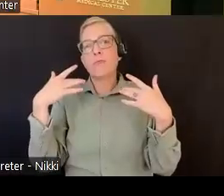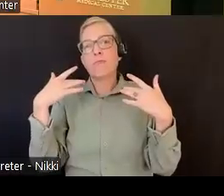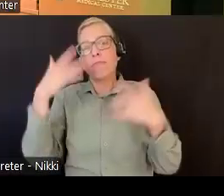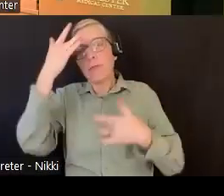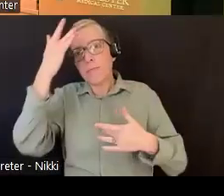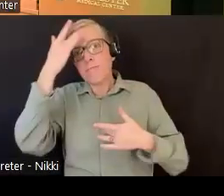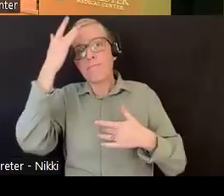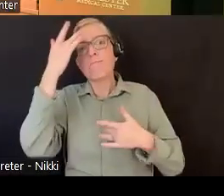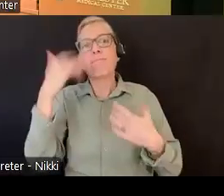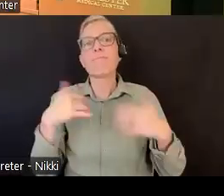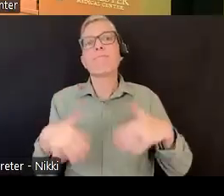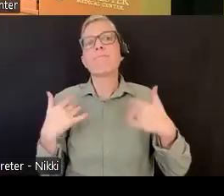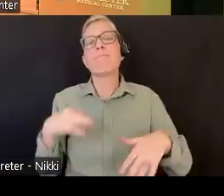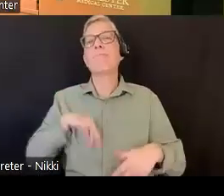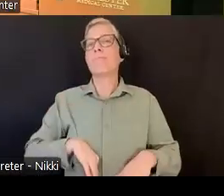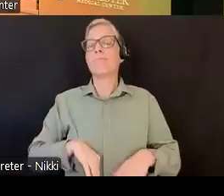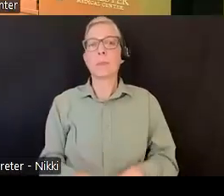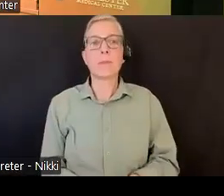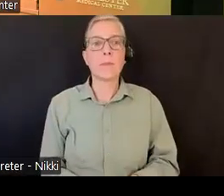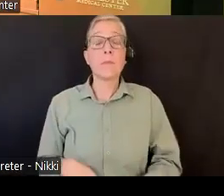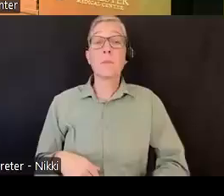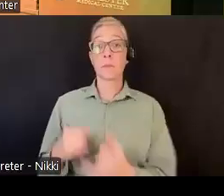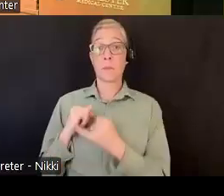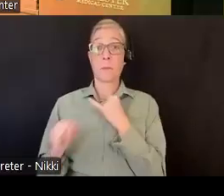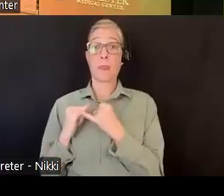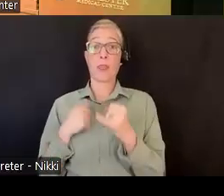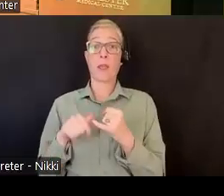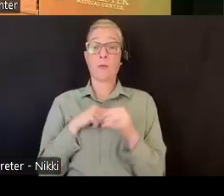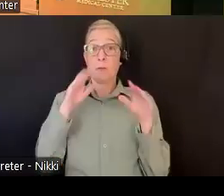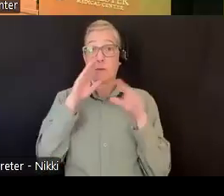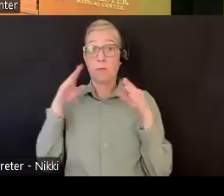working on is trying to come out from underneath to really influence our health care system. I